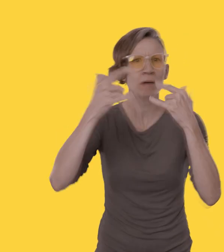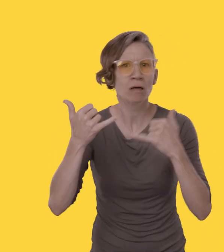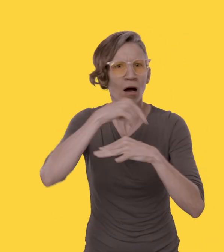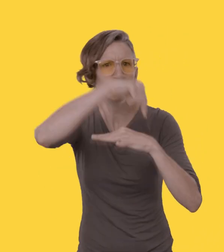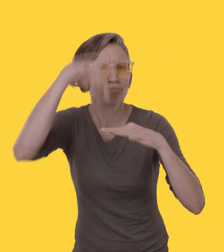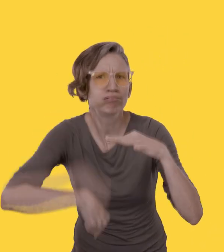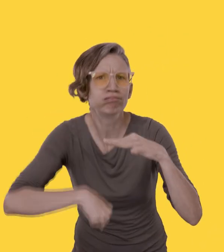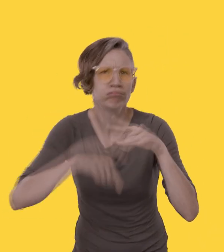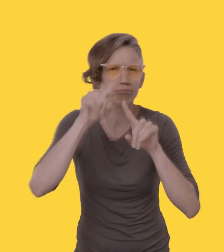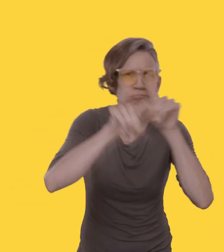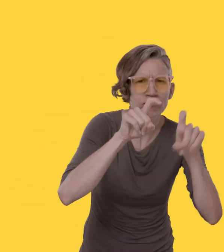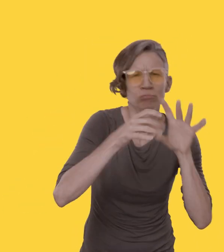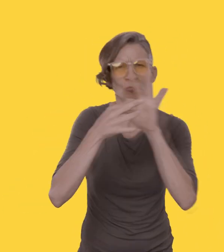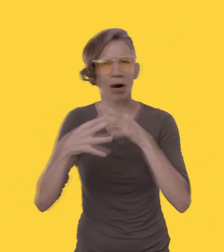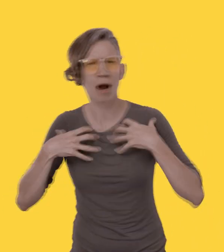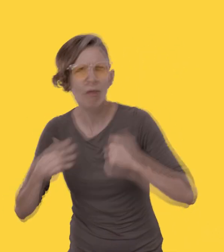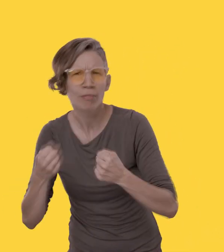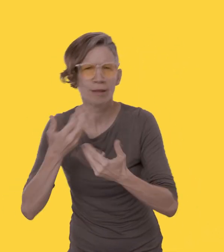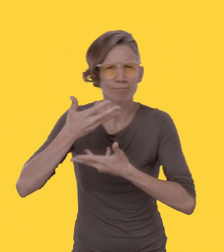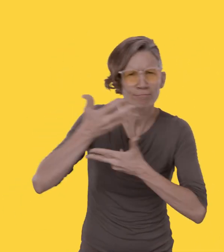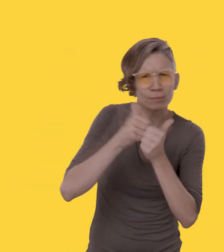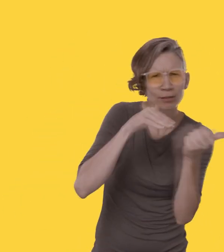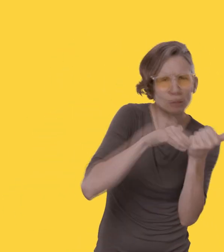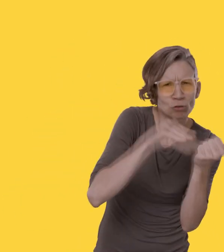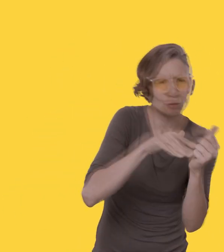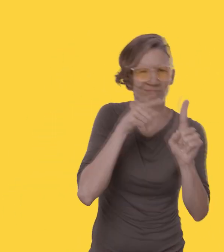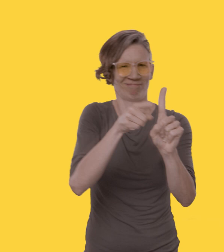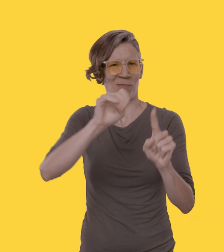are now using the MyChart message function sometimes to really talk